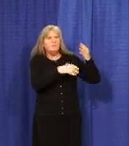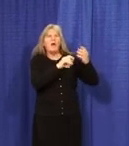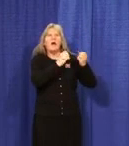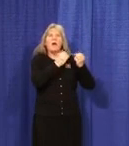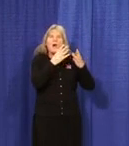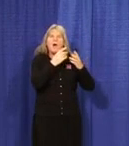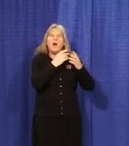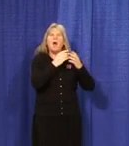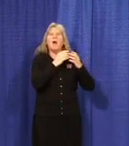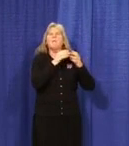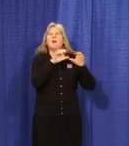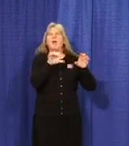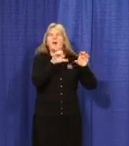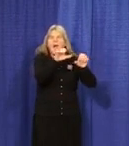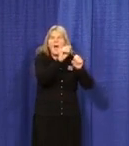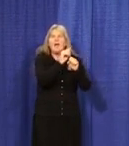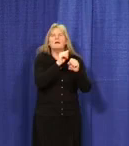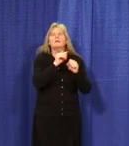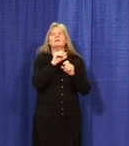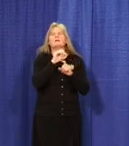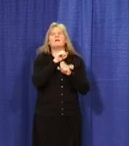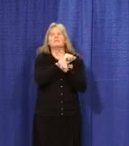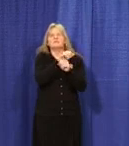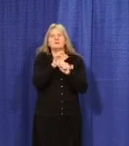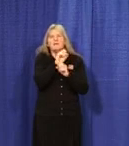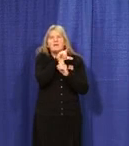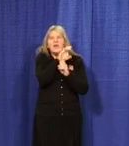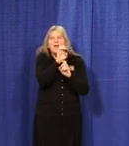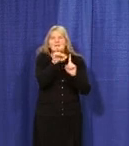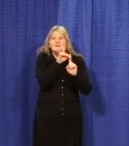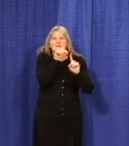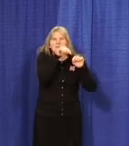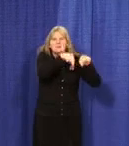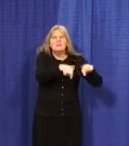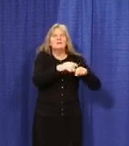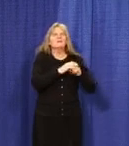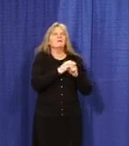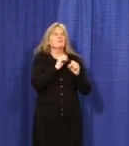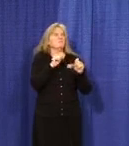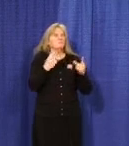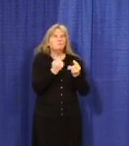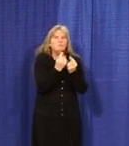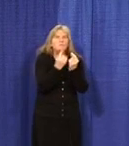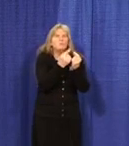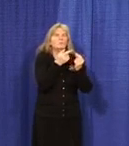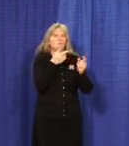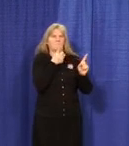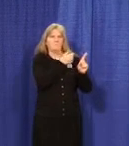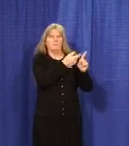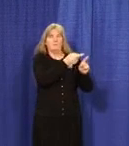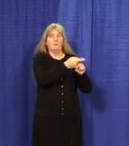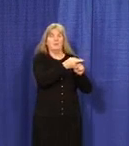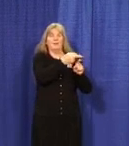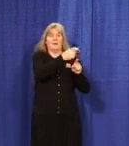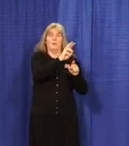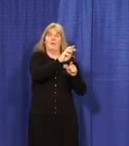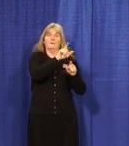risk, if any, to the public. In this case, a public health notification was issued for Watson Lake.